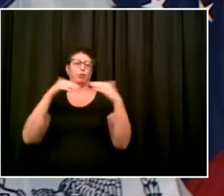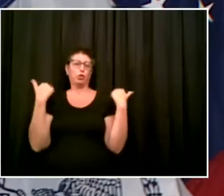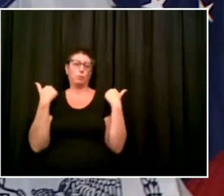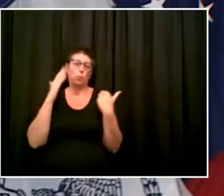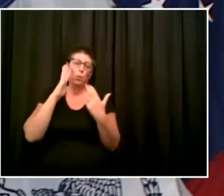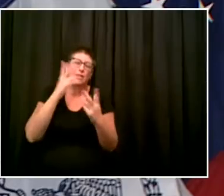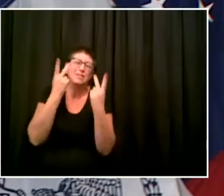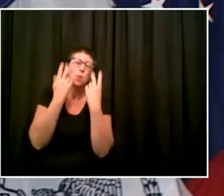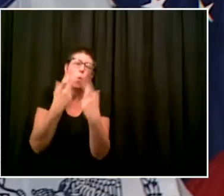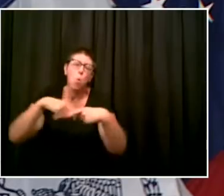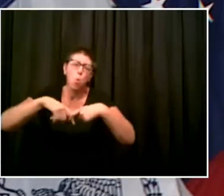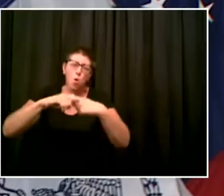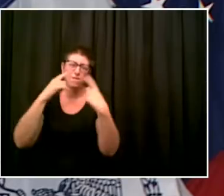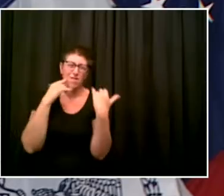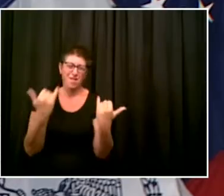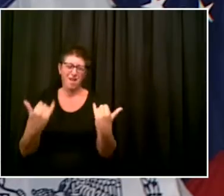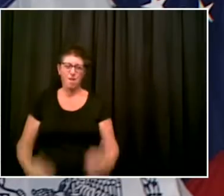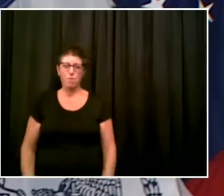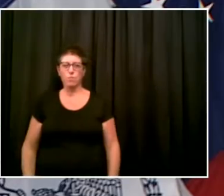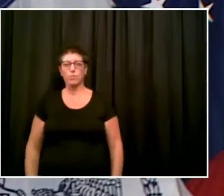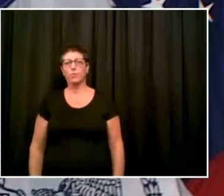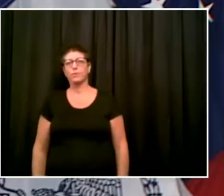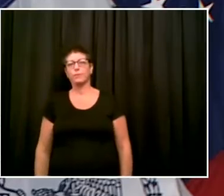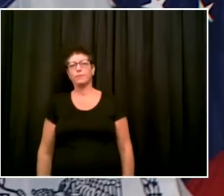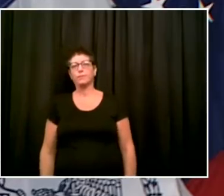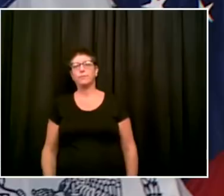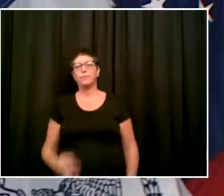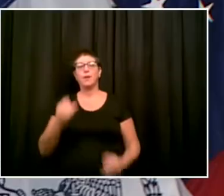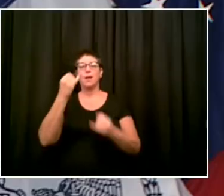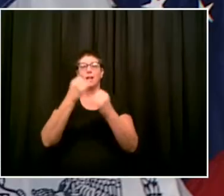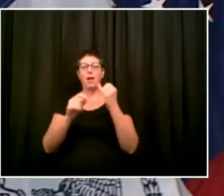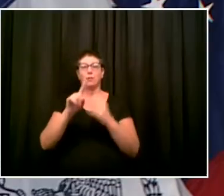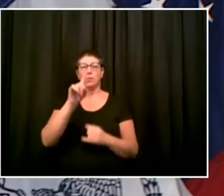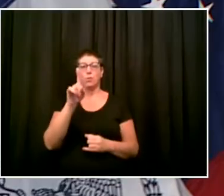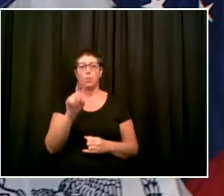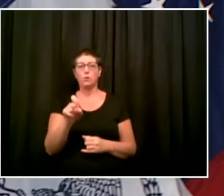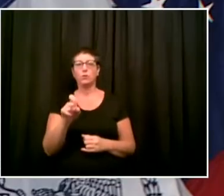THAT GETS GOING. LAST QUESTION